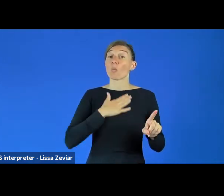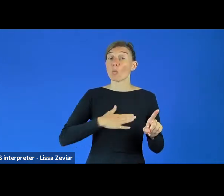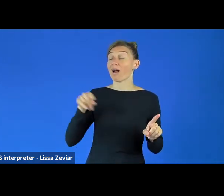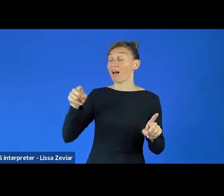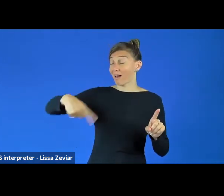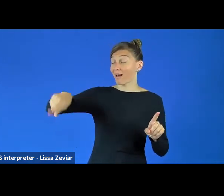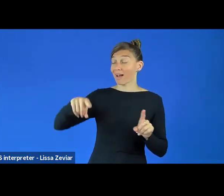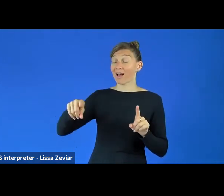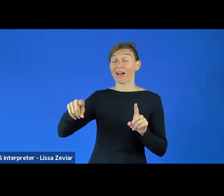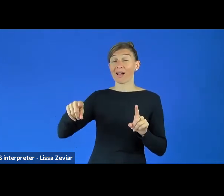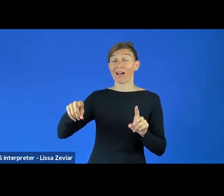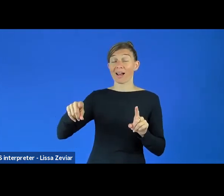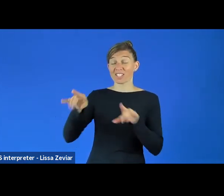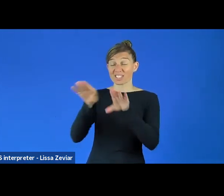to prepare three new standards.